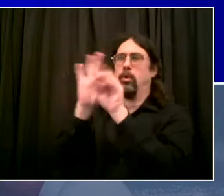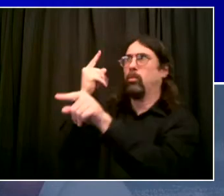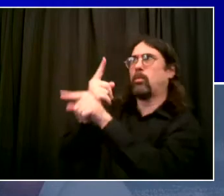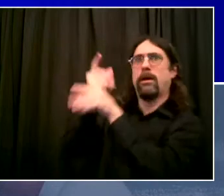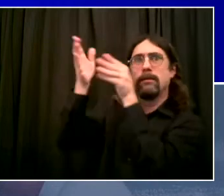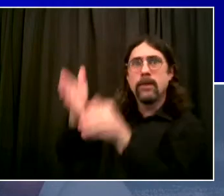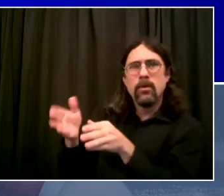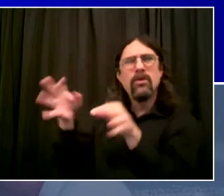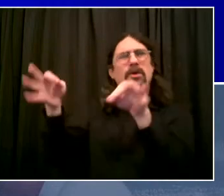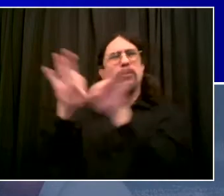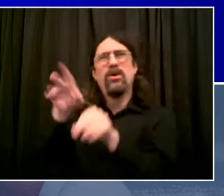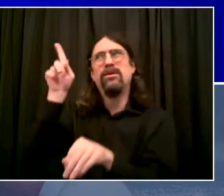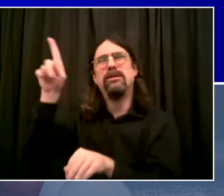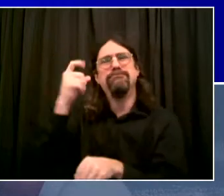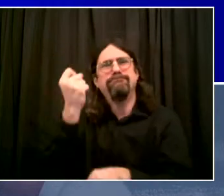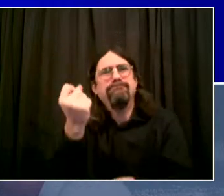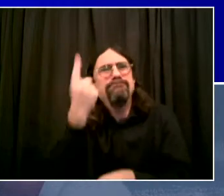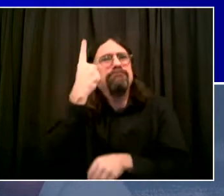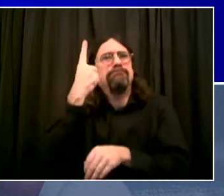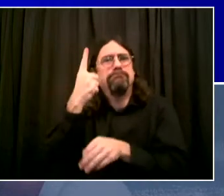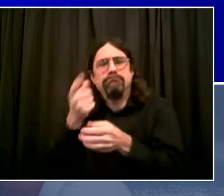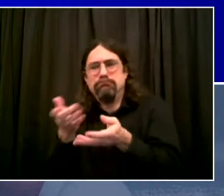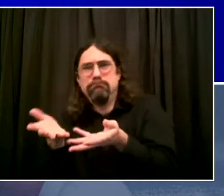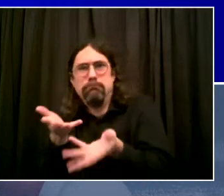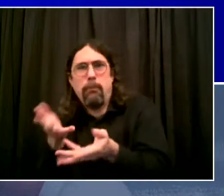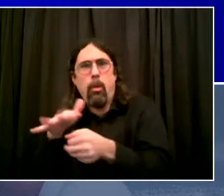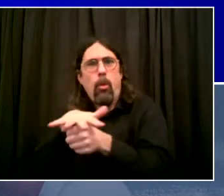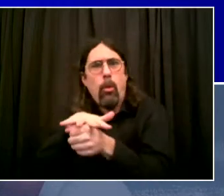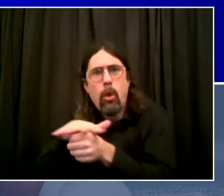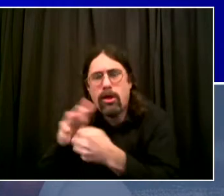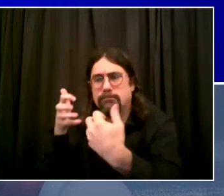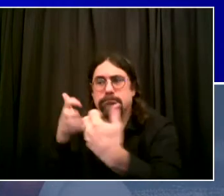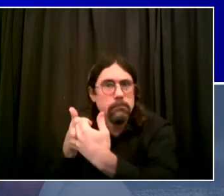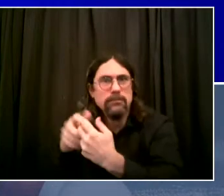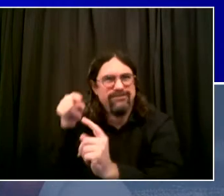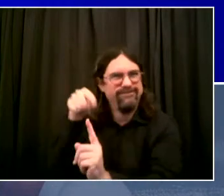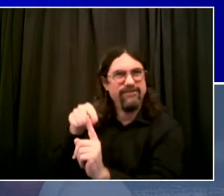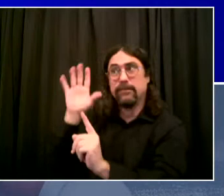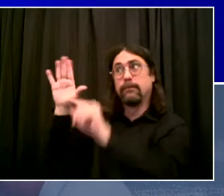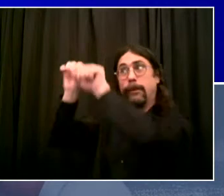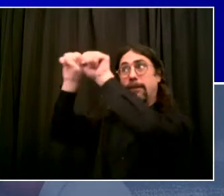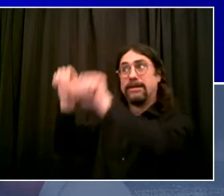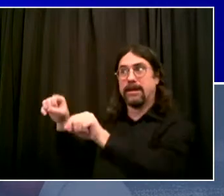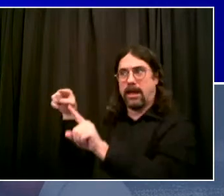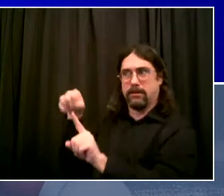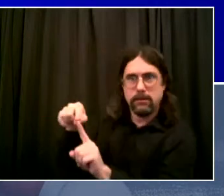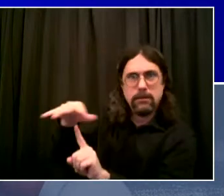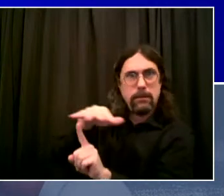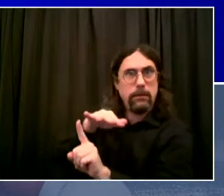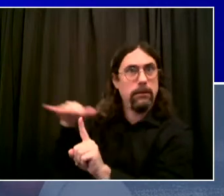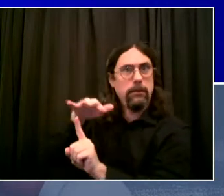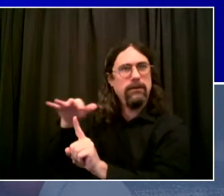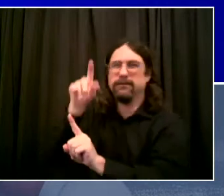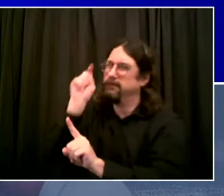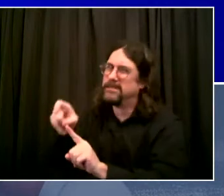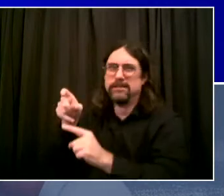ABABOLSOLSELUTY